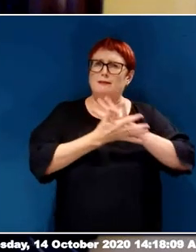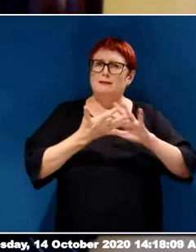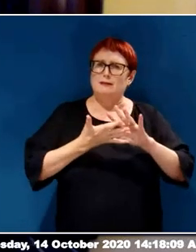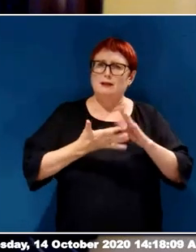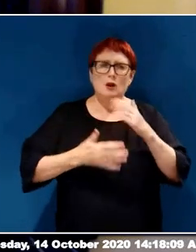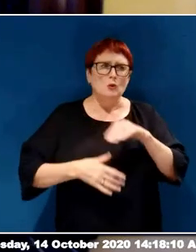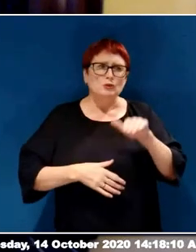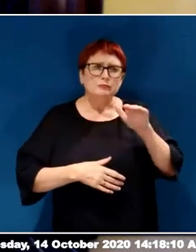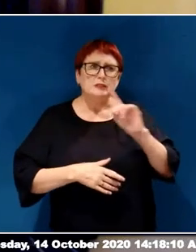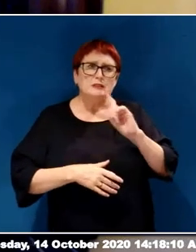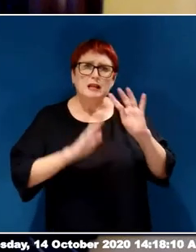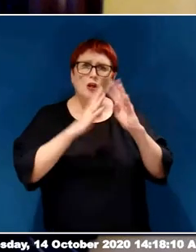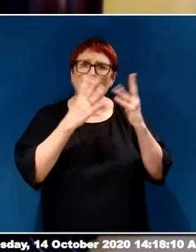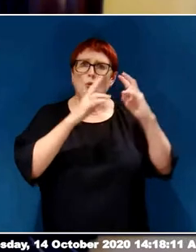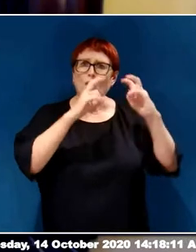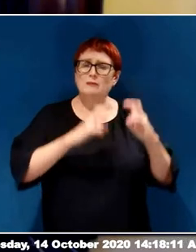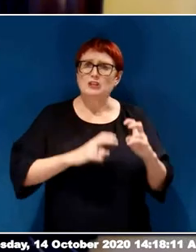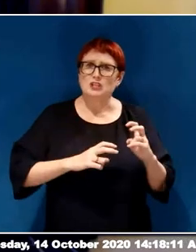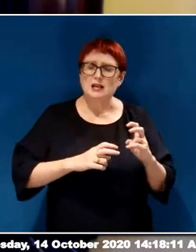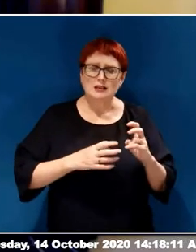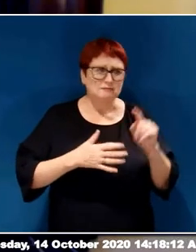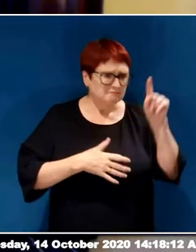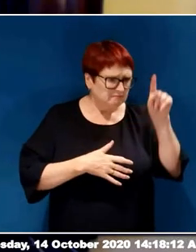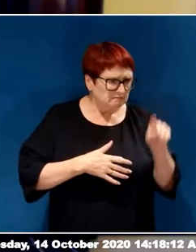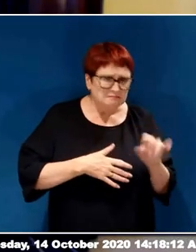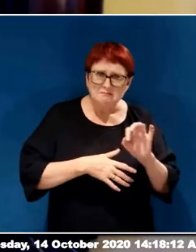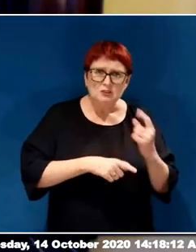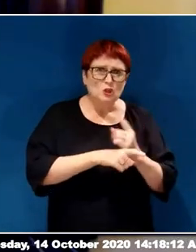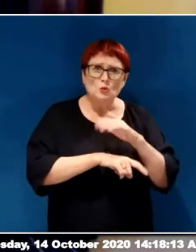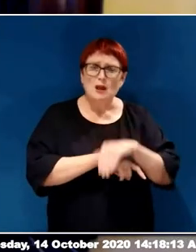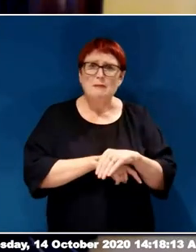Disability Discrimination Act or the Disability Standards for Education.